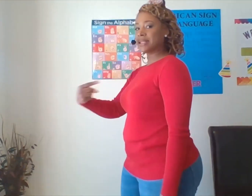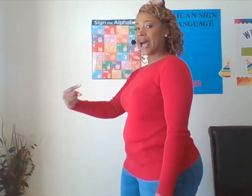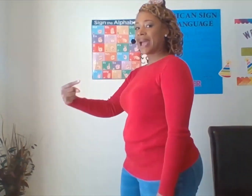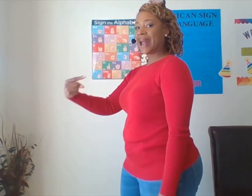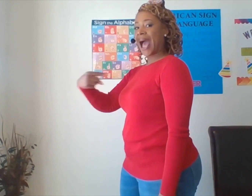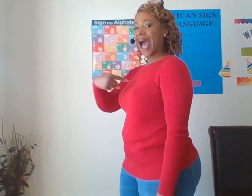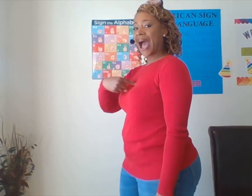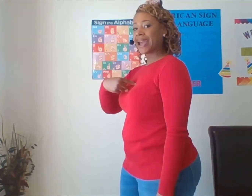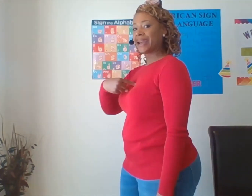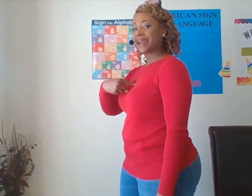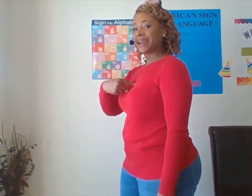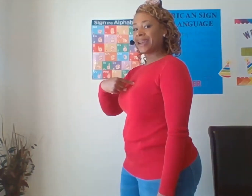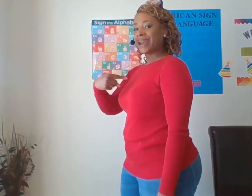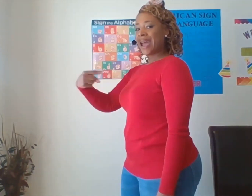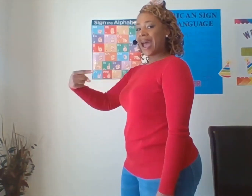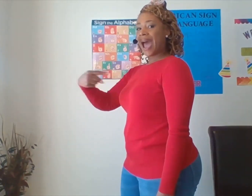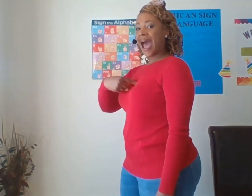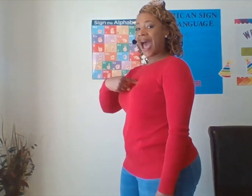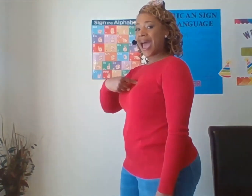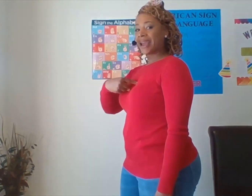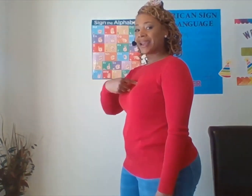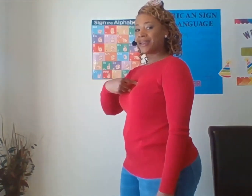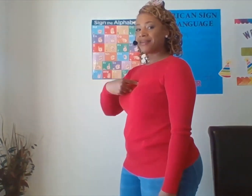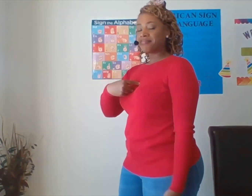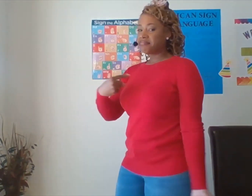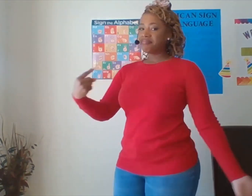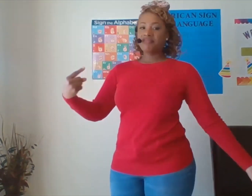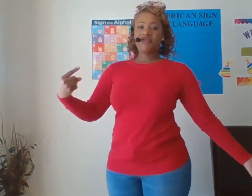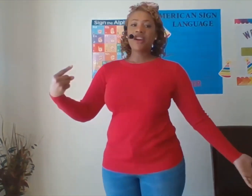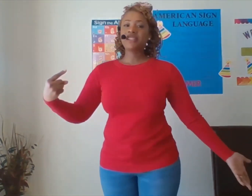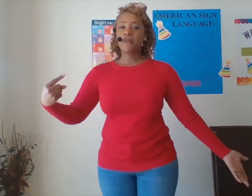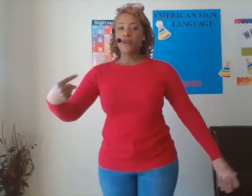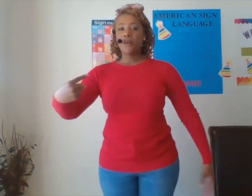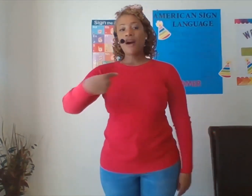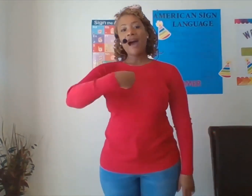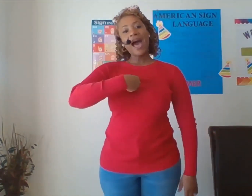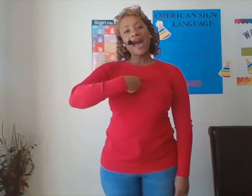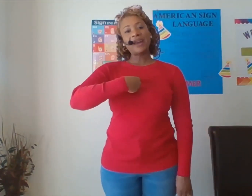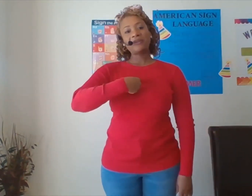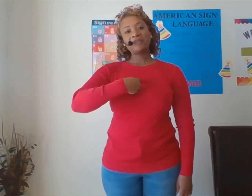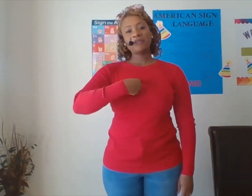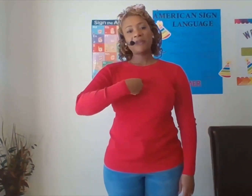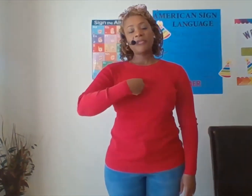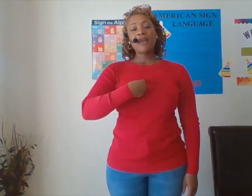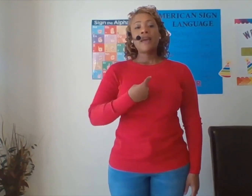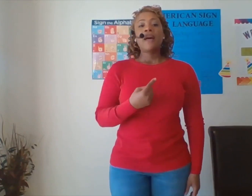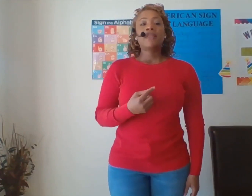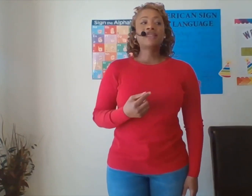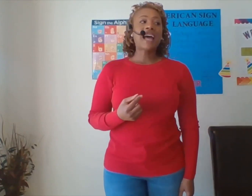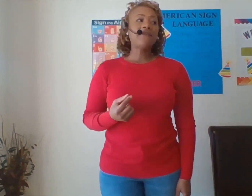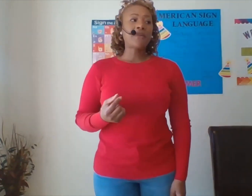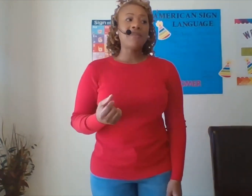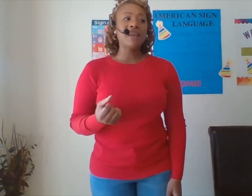side aye-aye very simple hi the sign for Miss